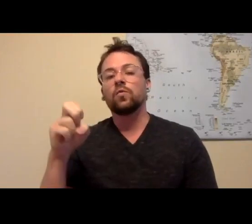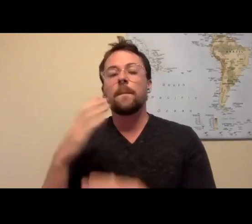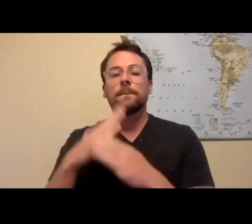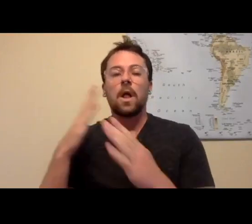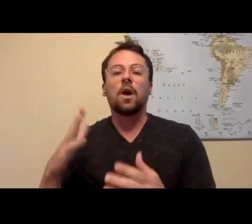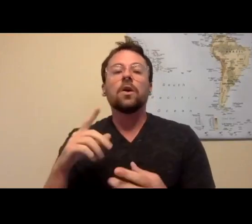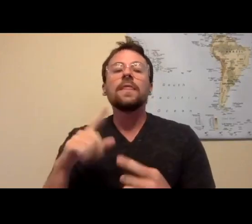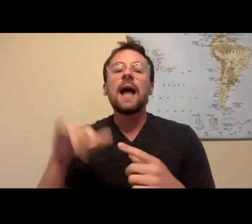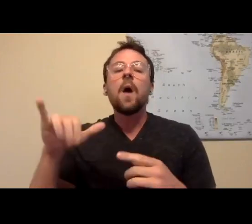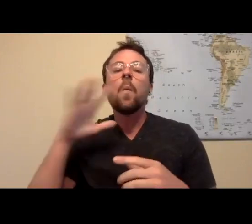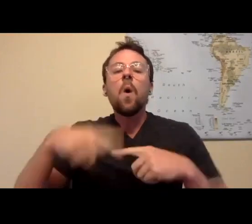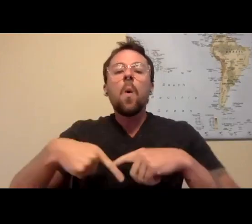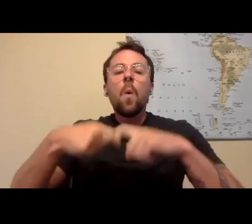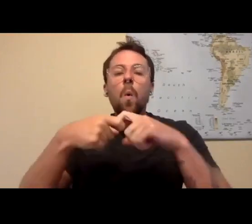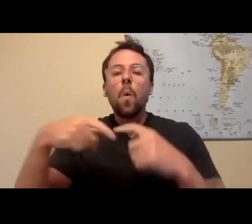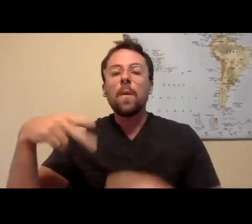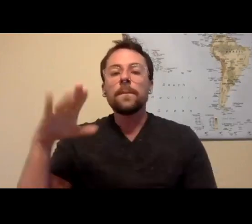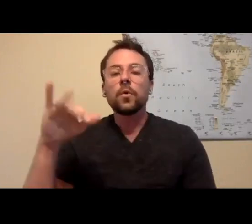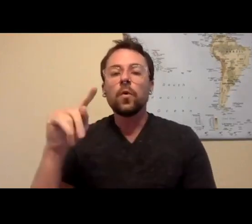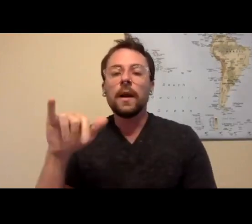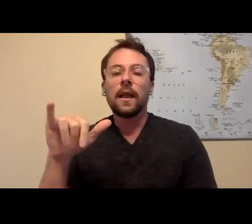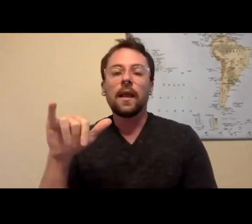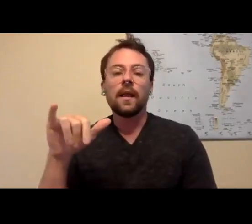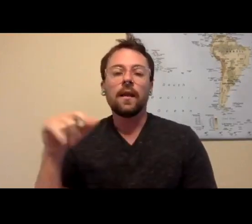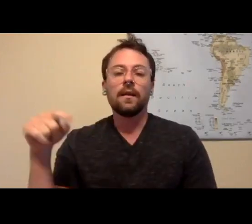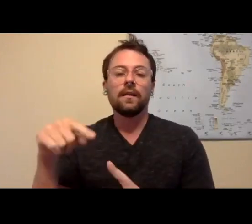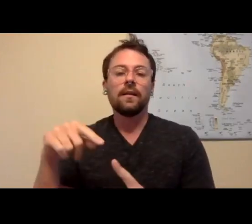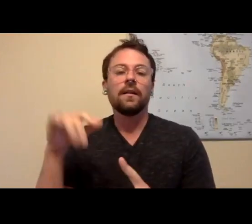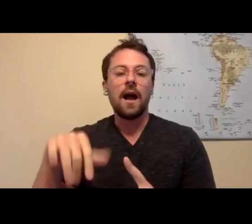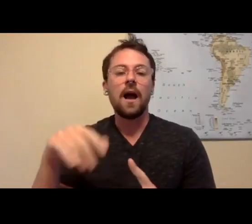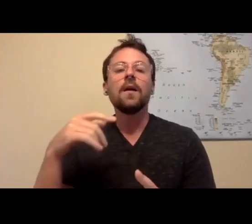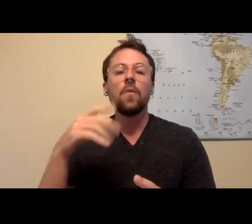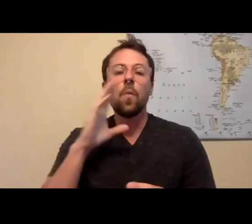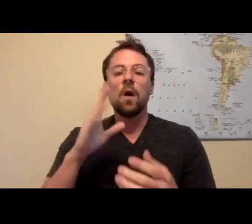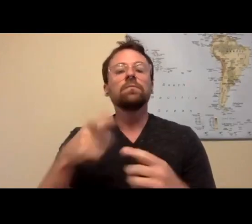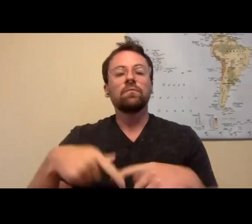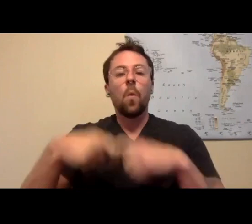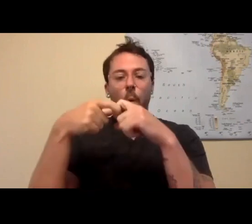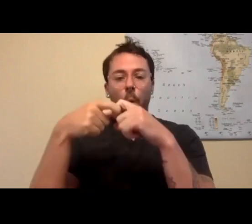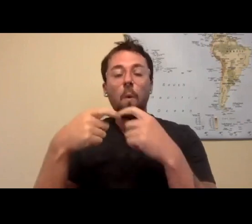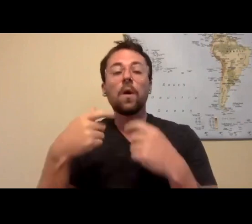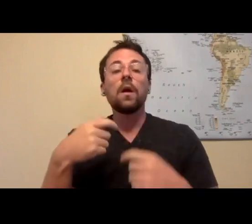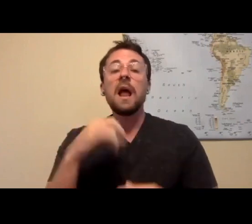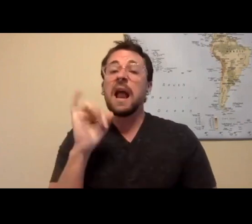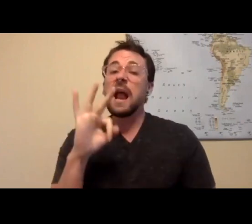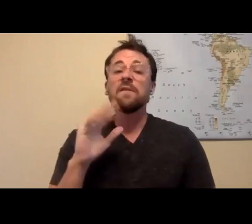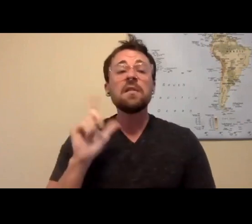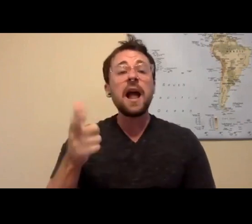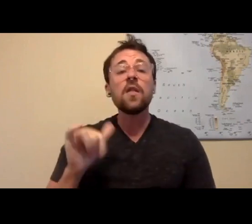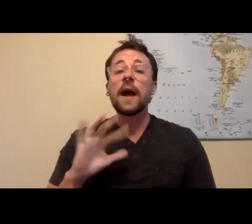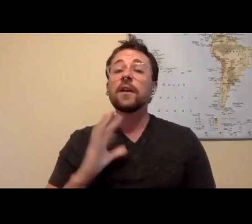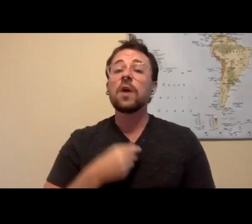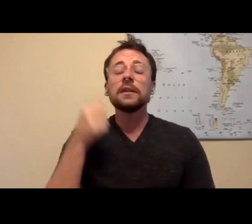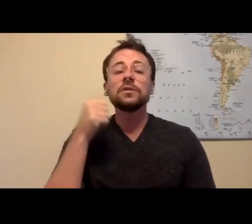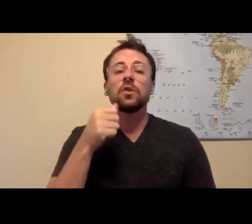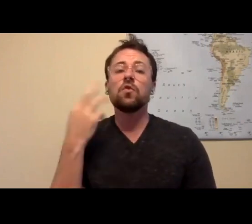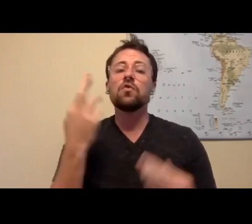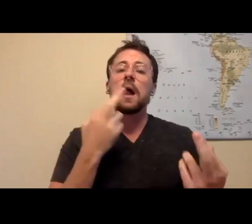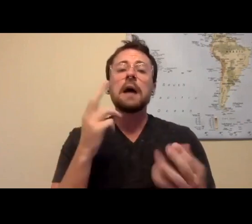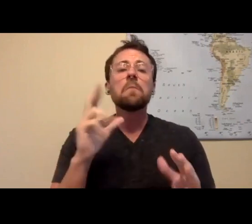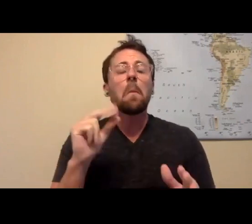age 9 or 10 and that will delay puberty in that person.